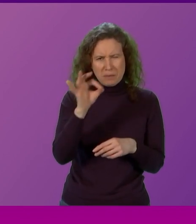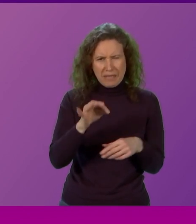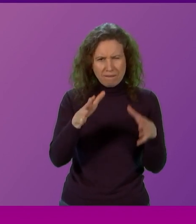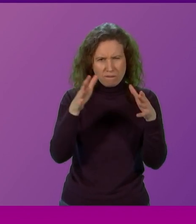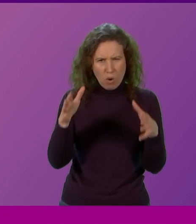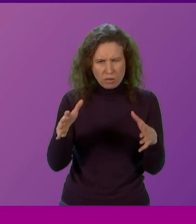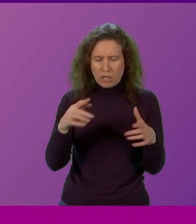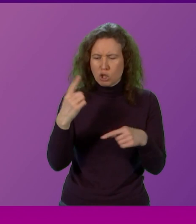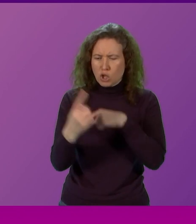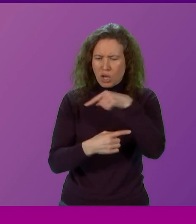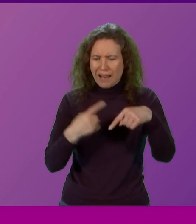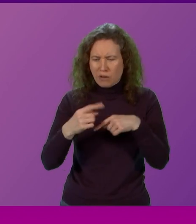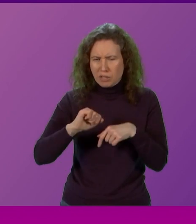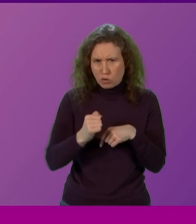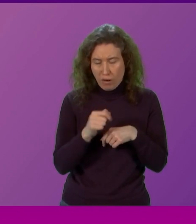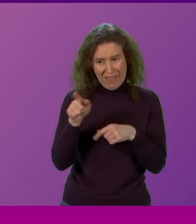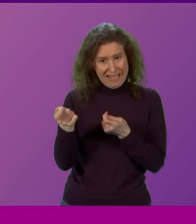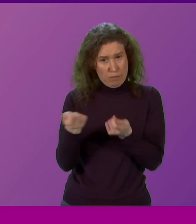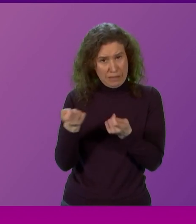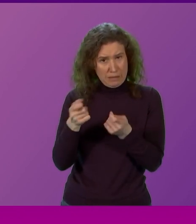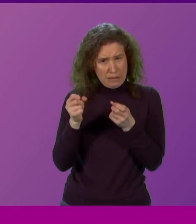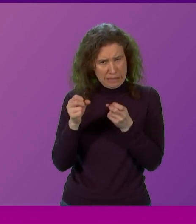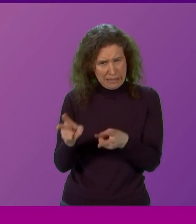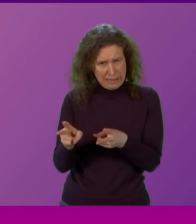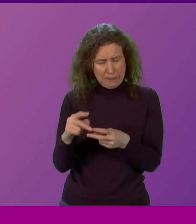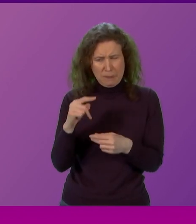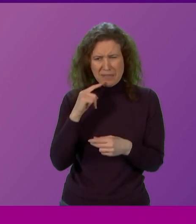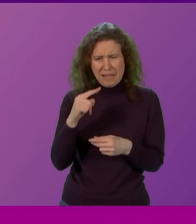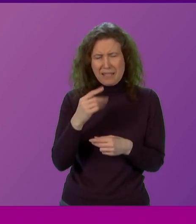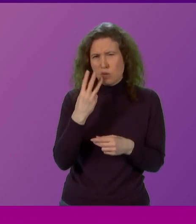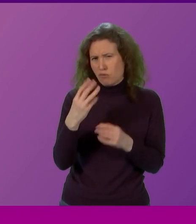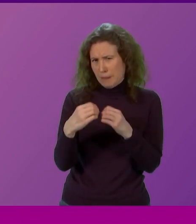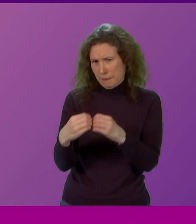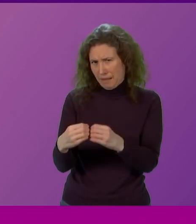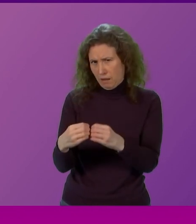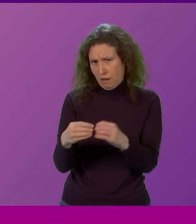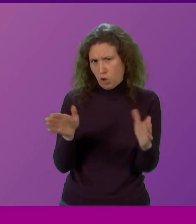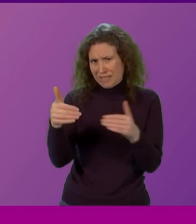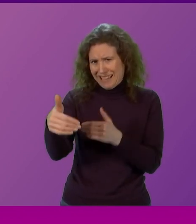Circularity Scotland, the scheme administrator, says that there are 3 billion containers.